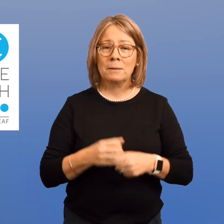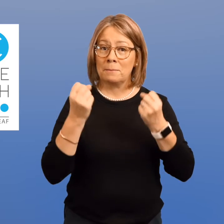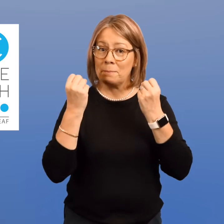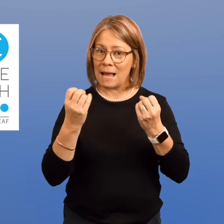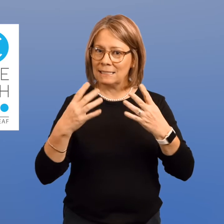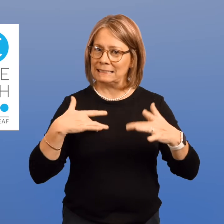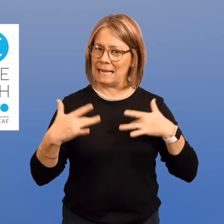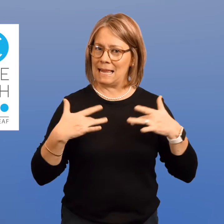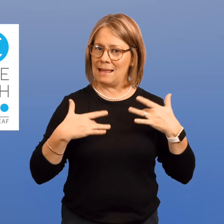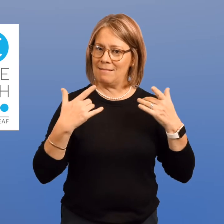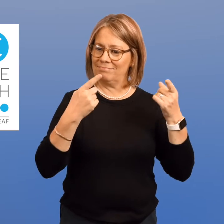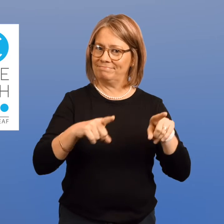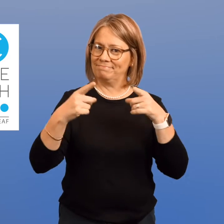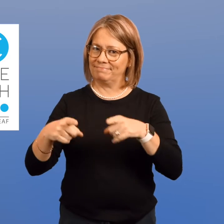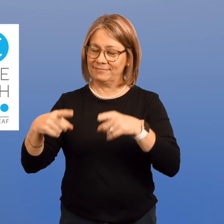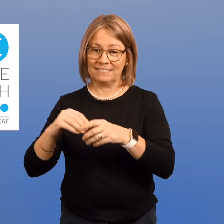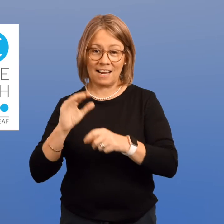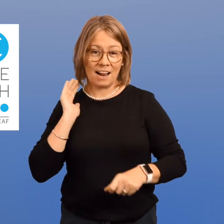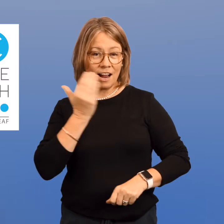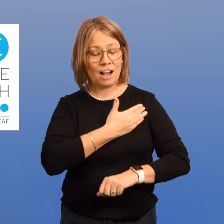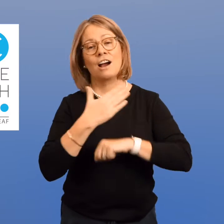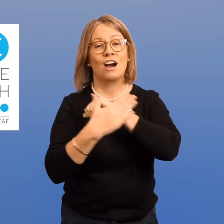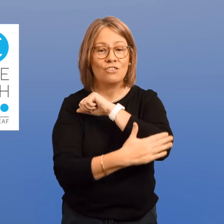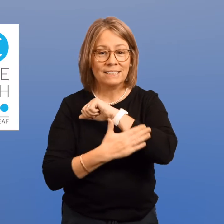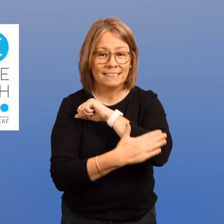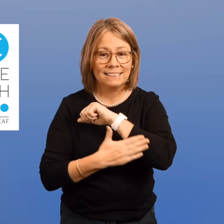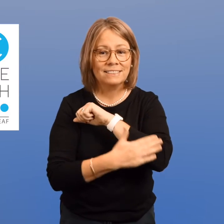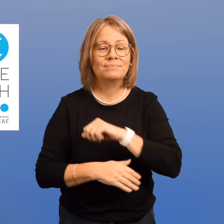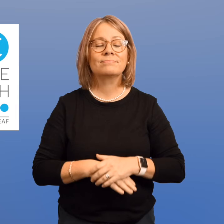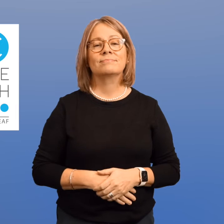Many exciting events are taking place in our country.